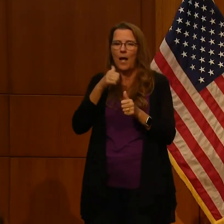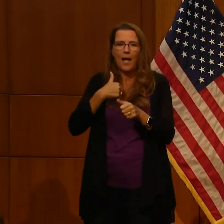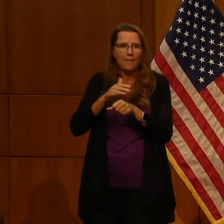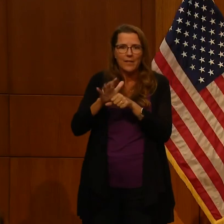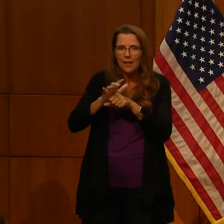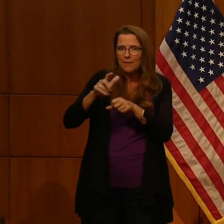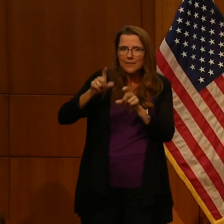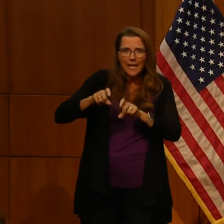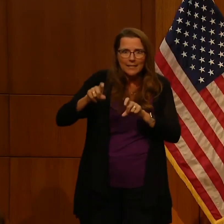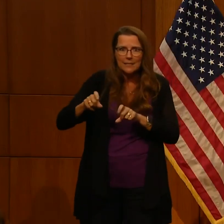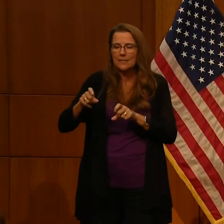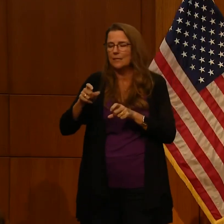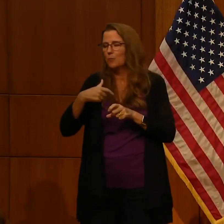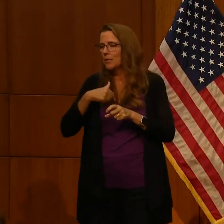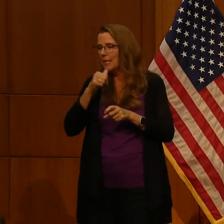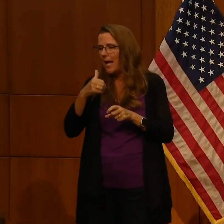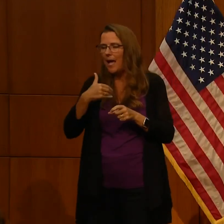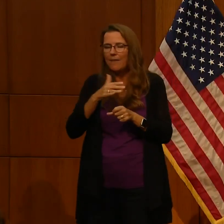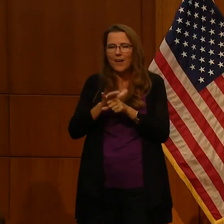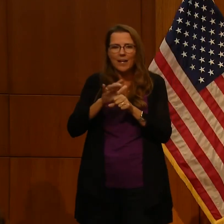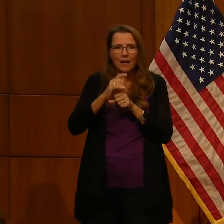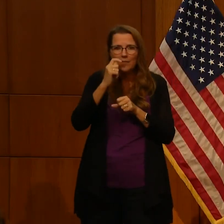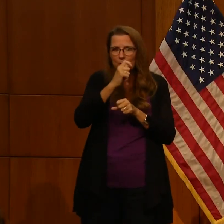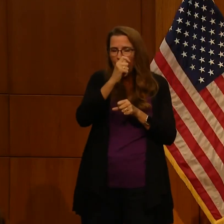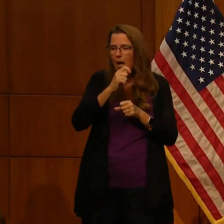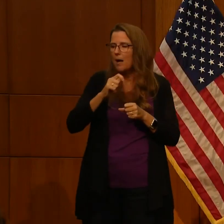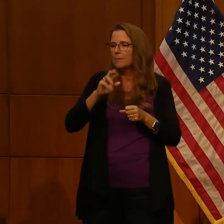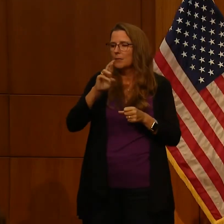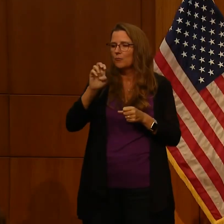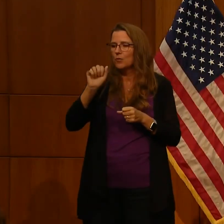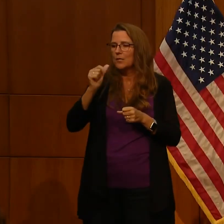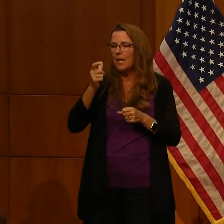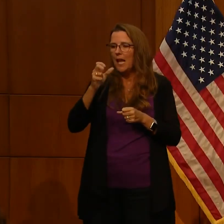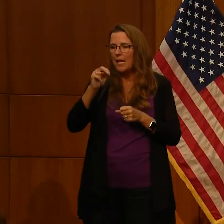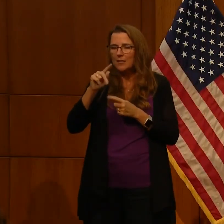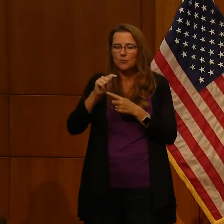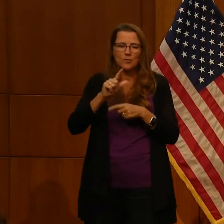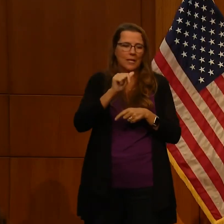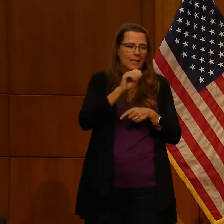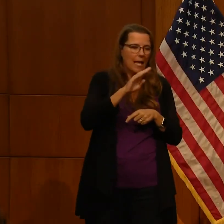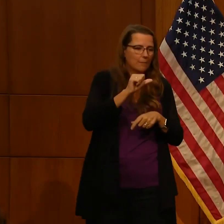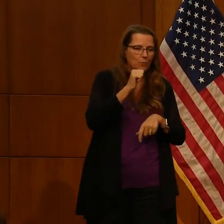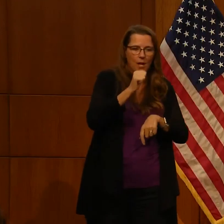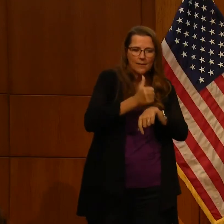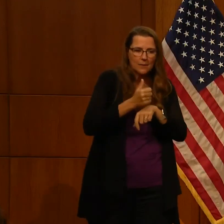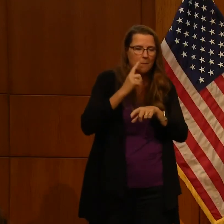AND THEN WE NEEDED TO HAVE EVERYBODY HAVE ACCESS TO TESTING. WE DIDN'T HAVE THE